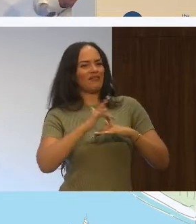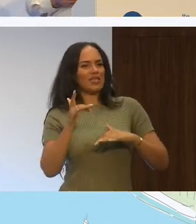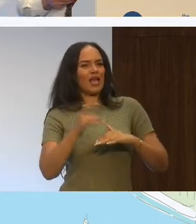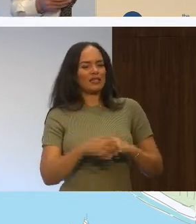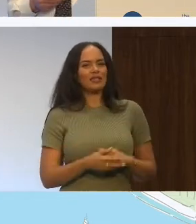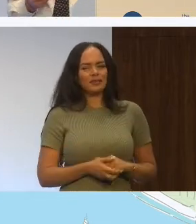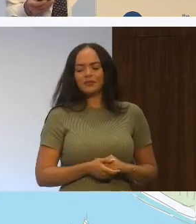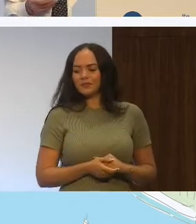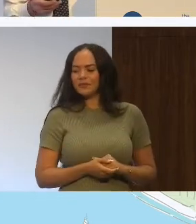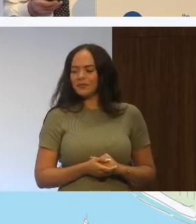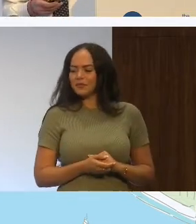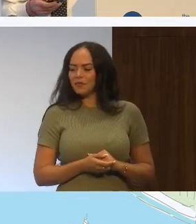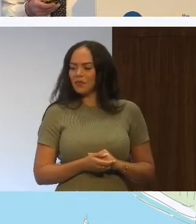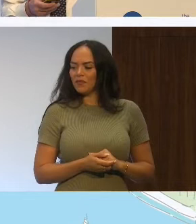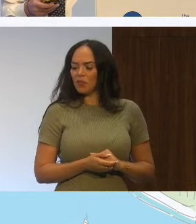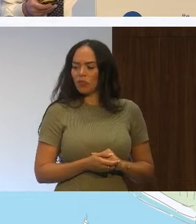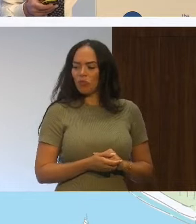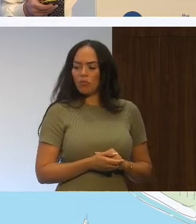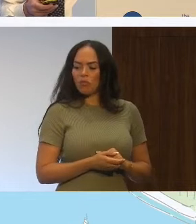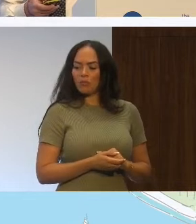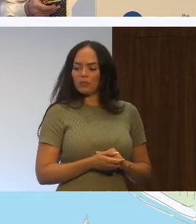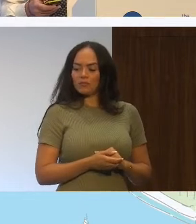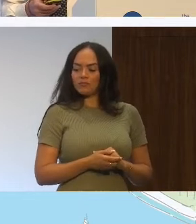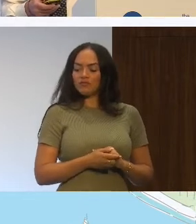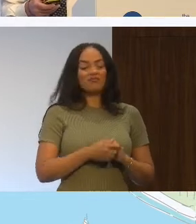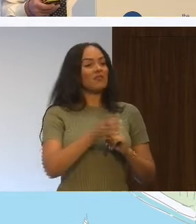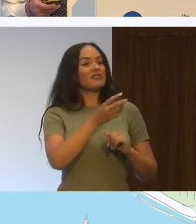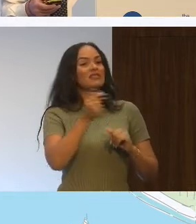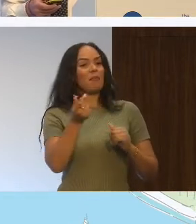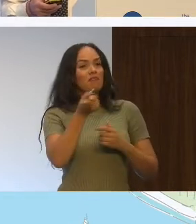and you can take Sumatriptan and Zolmitriptan and as nasal sprays, which some people like.